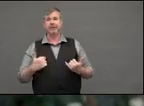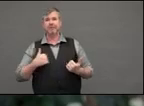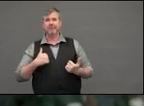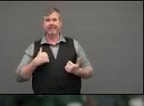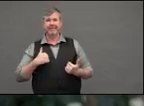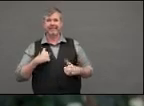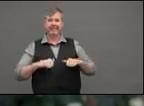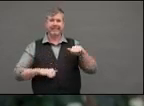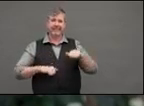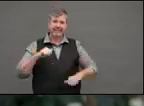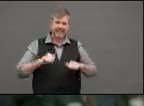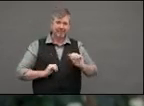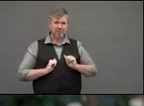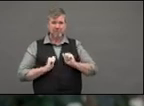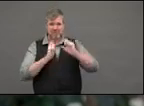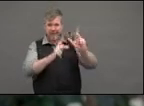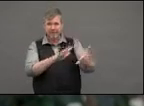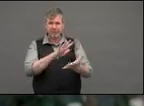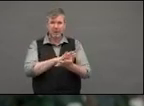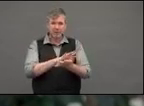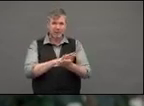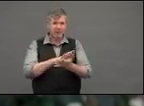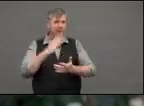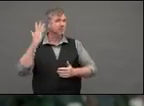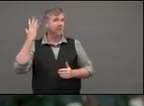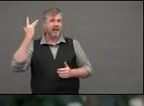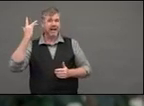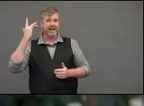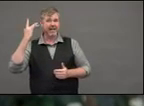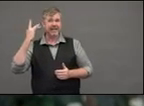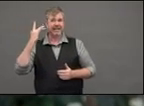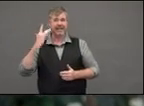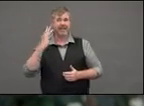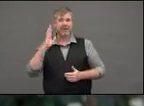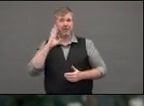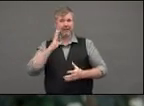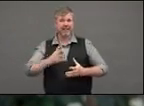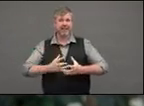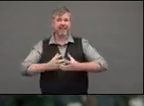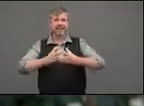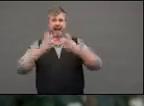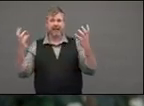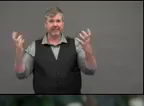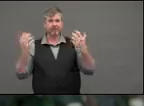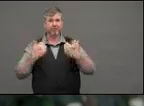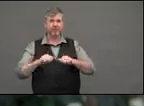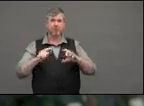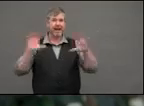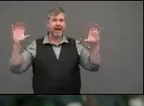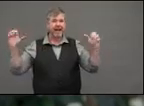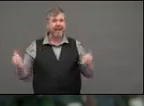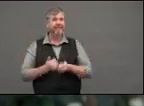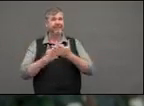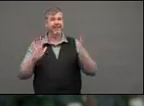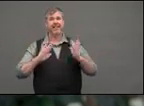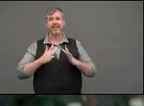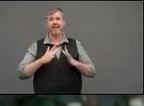school because it is going to be a lot trying to do everything online especially since i have a lot of younger siblings who